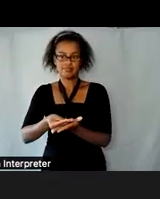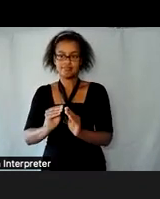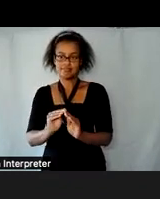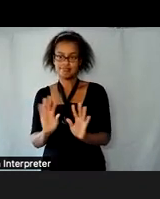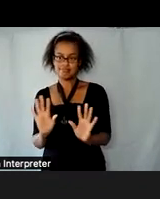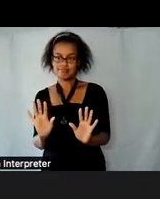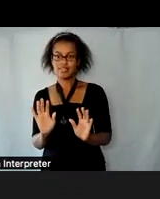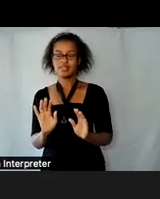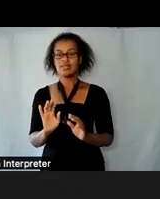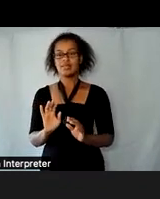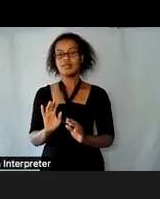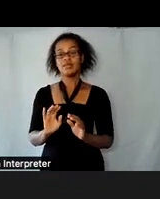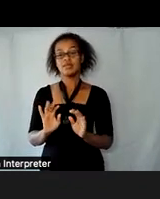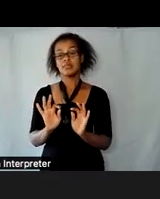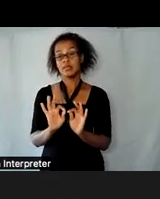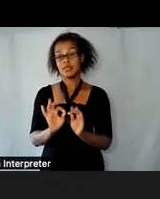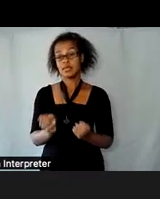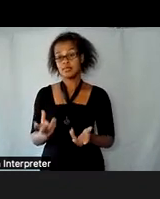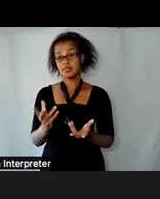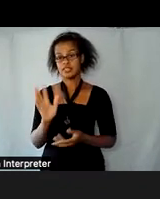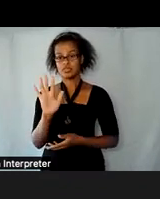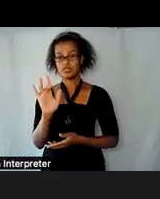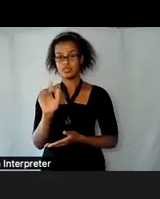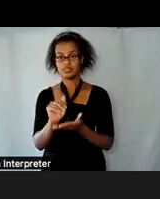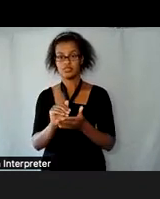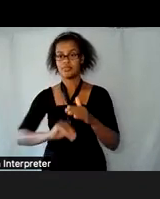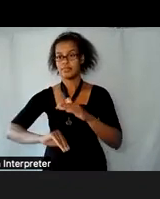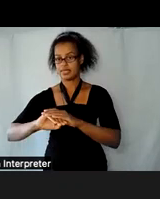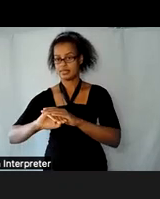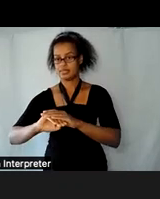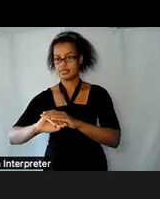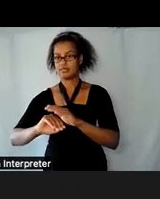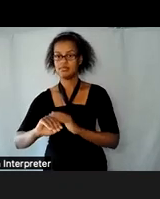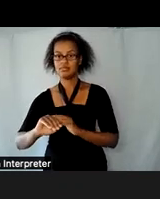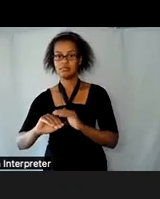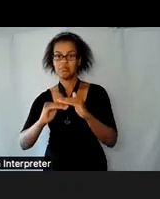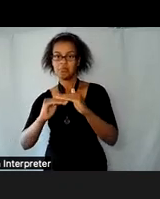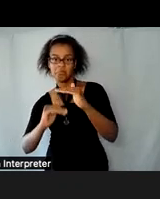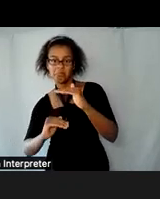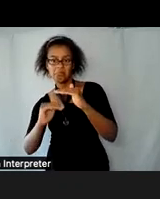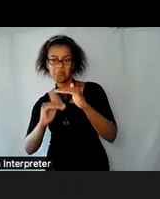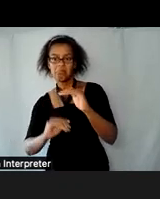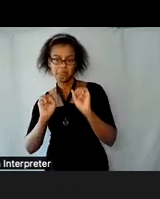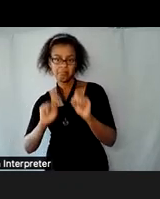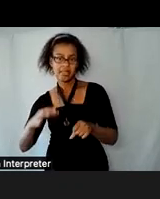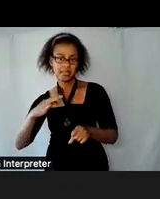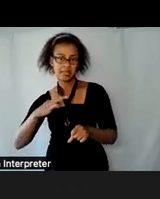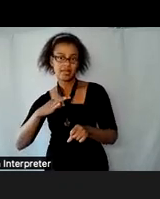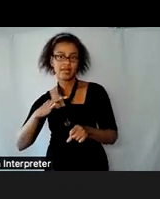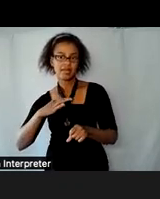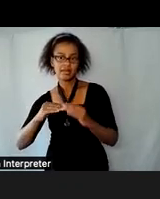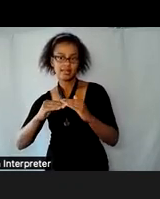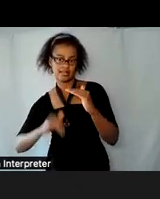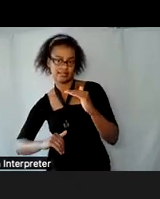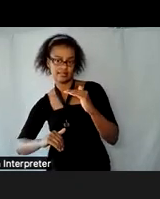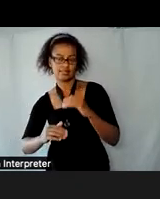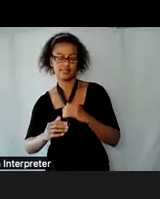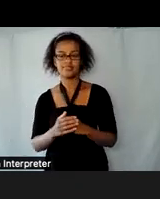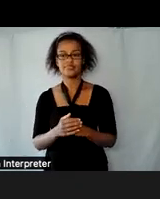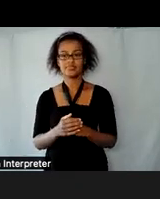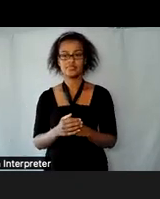But you can apply for less amount, and it can fund up to 100% of your project costs.